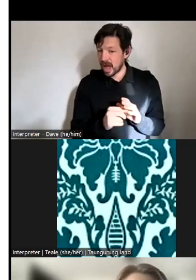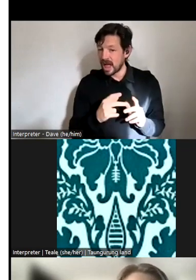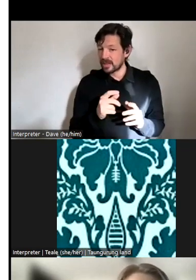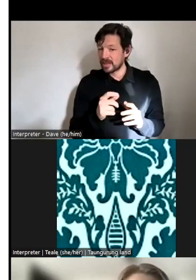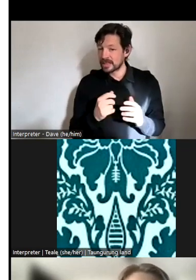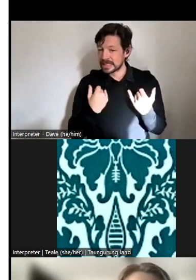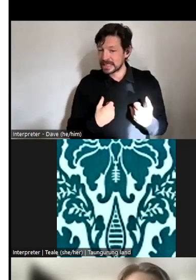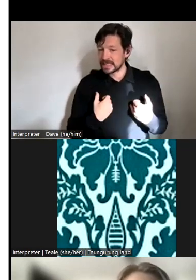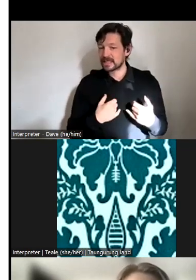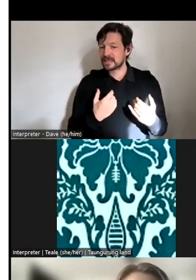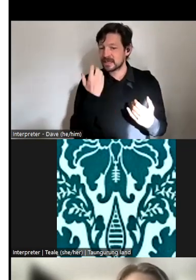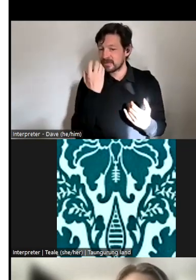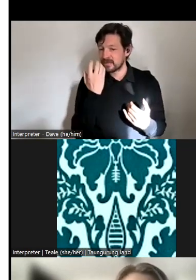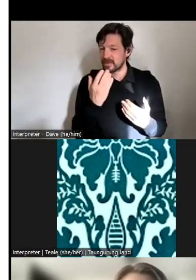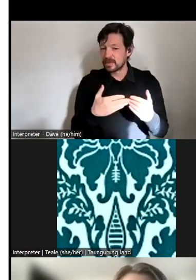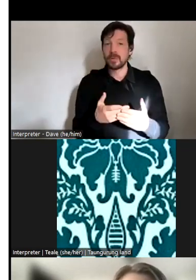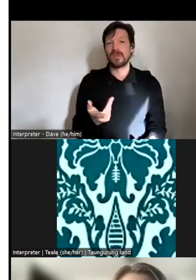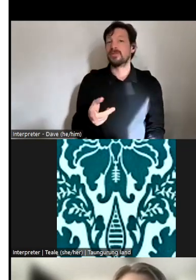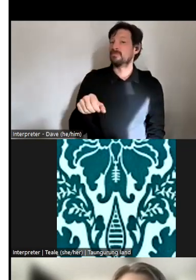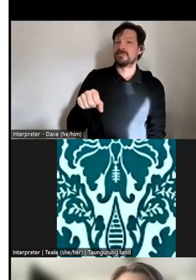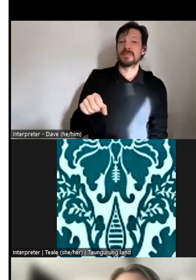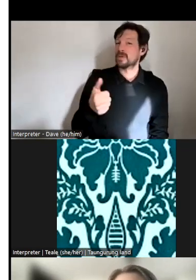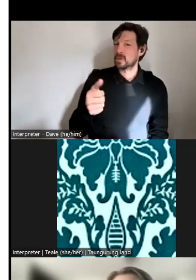So that's a really insightful question as well is to say...